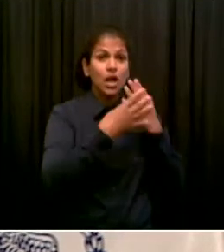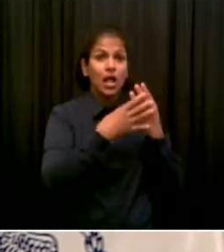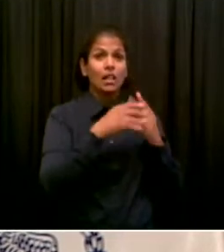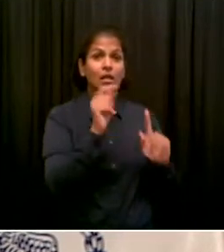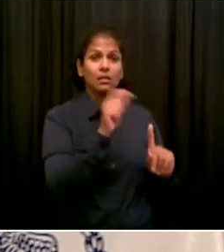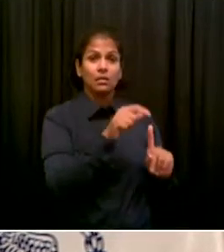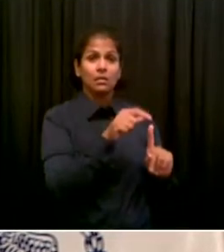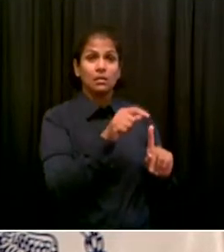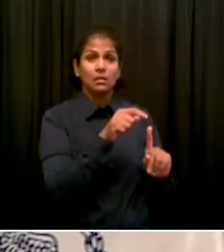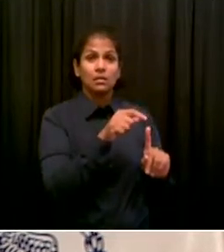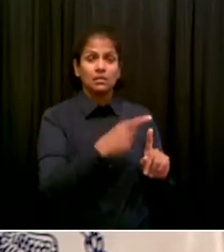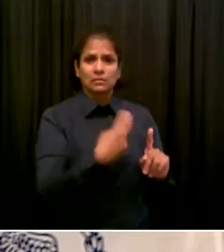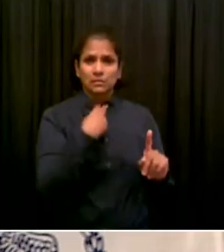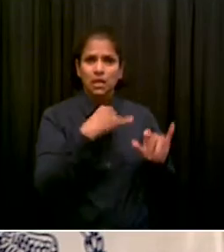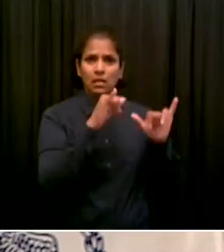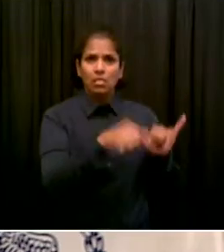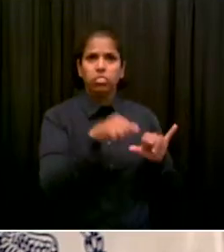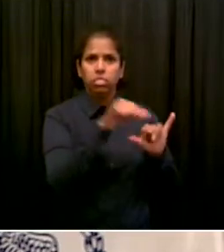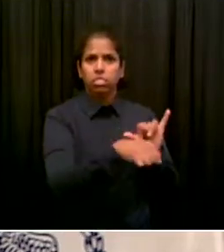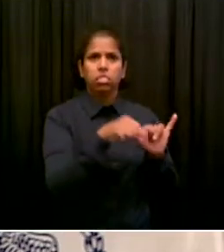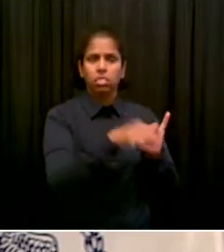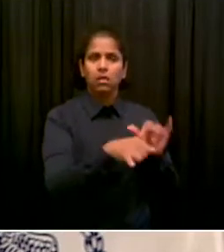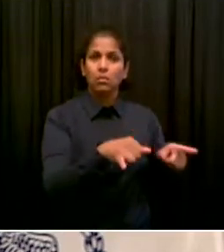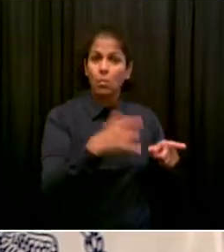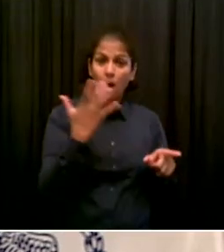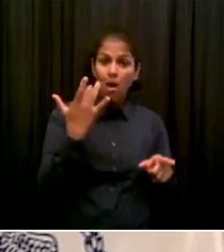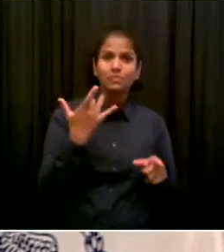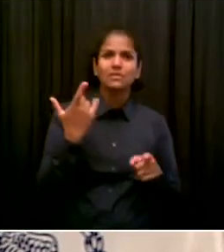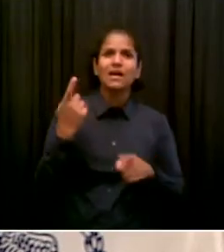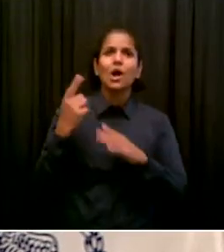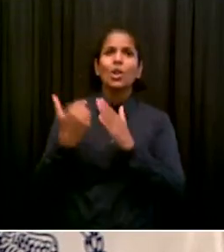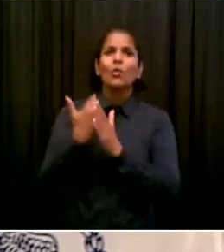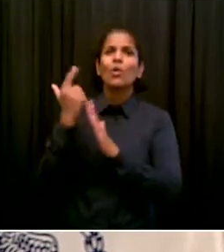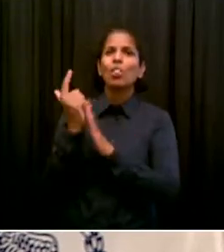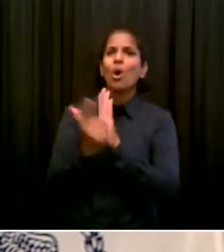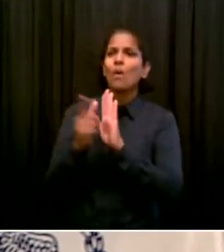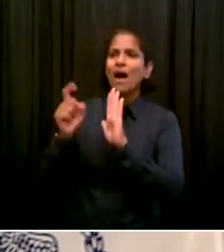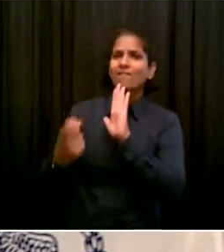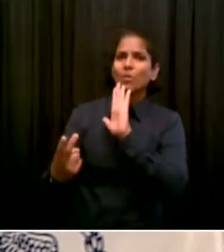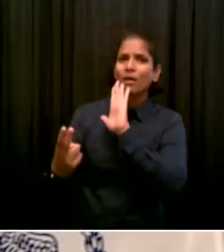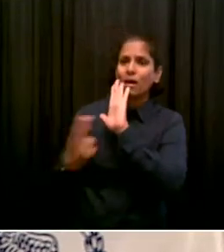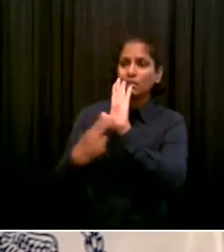THERE IS A RIGT HWAY TO DO IT AND I THINK THERE COULD BE A LONG WAY, TOO. HAVE GOT HUNDREDS OF FOLKS WHO